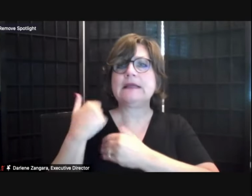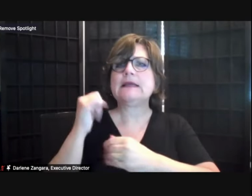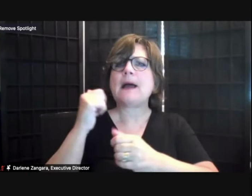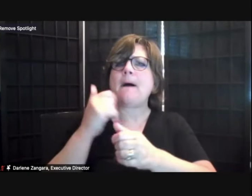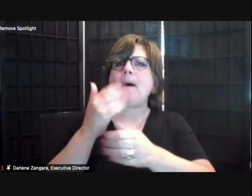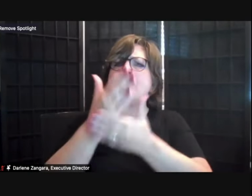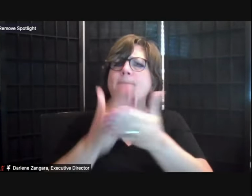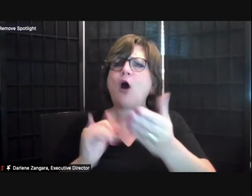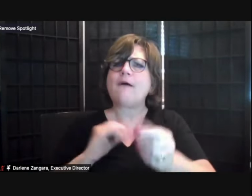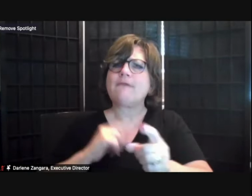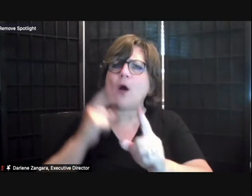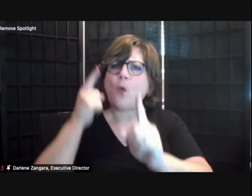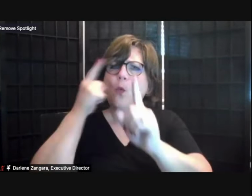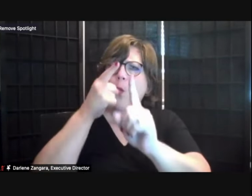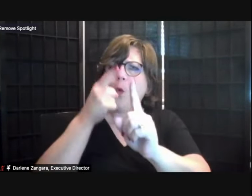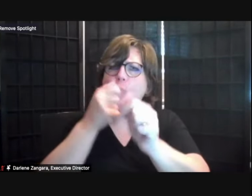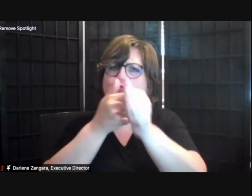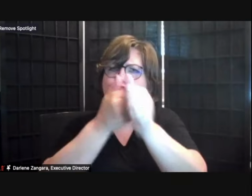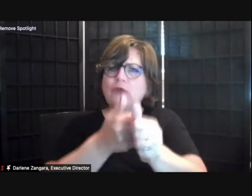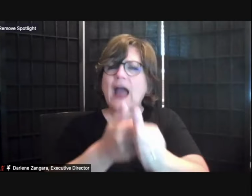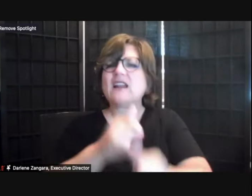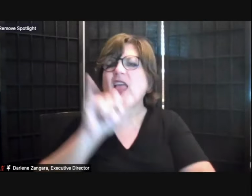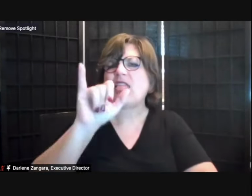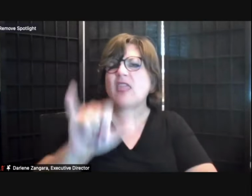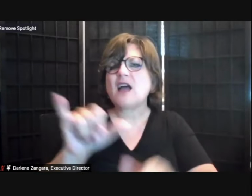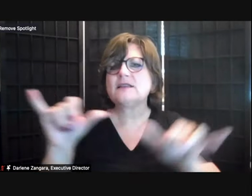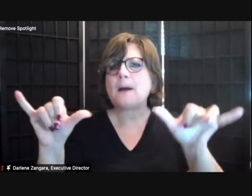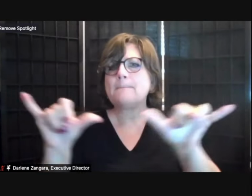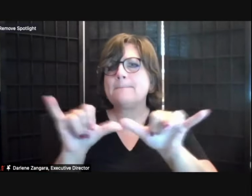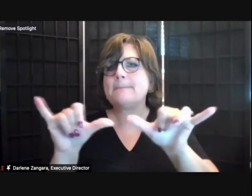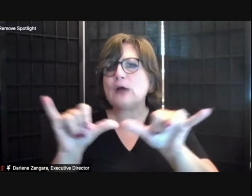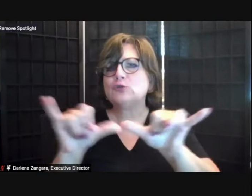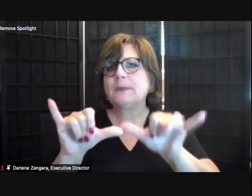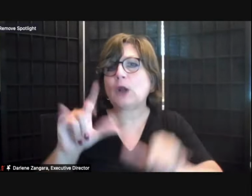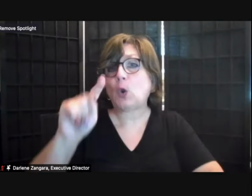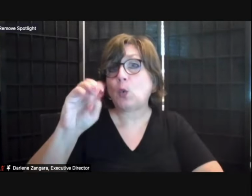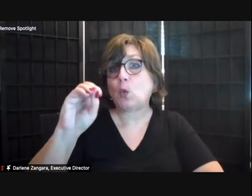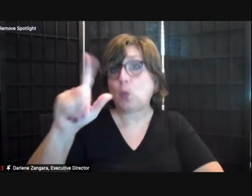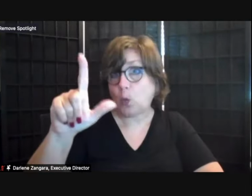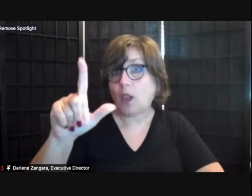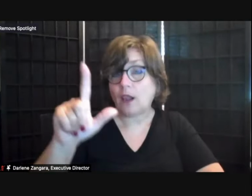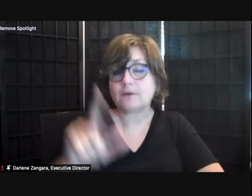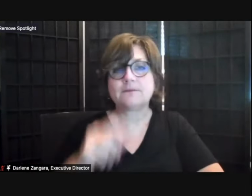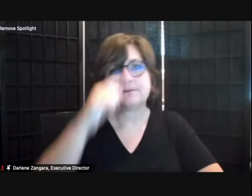as part of our goal tracking. That is a measuring tool.